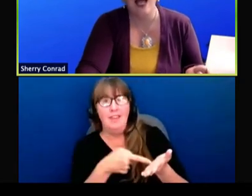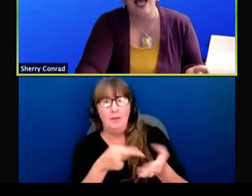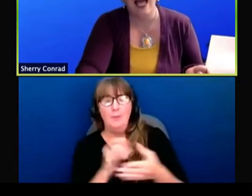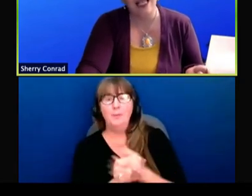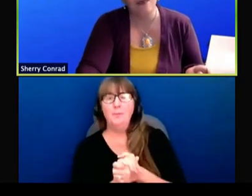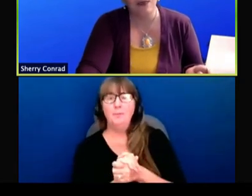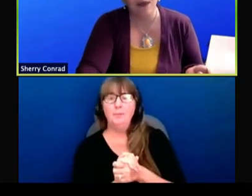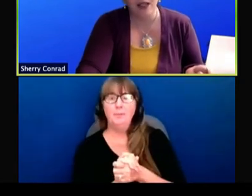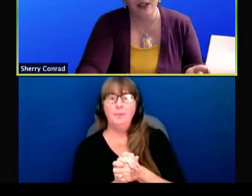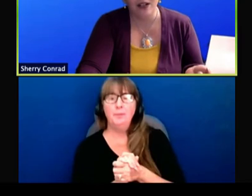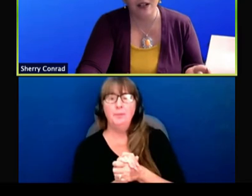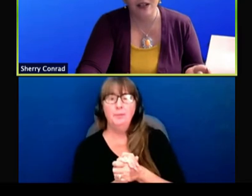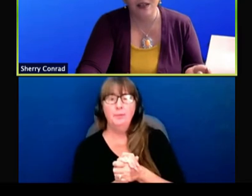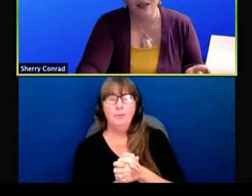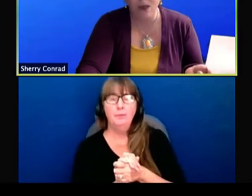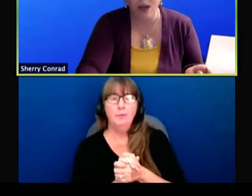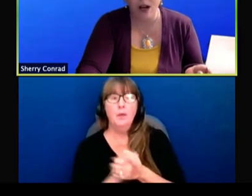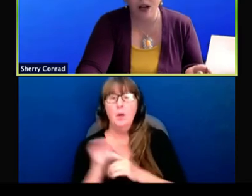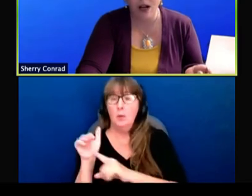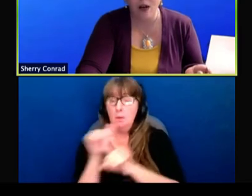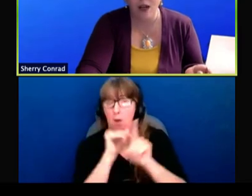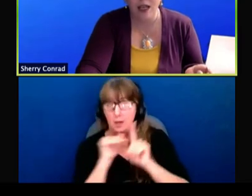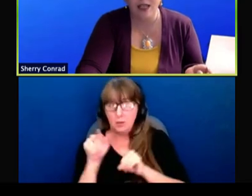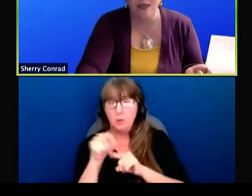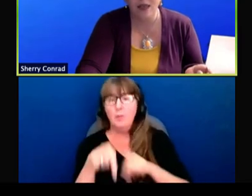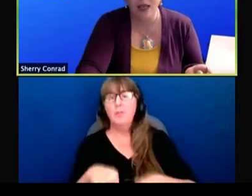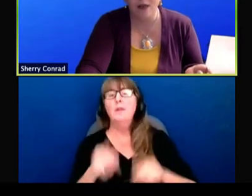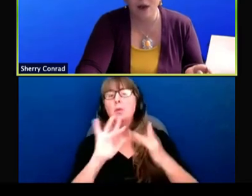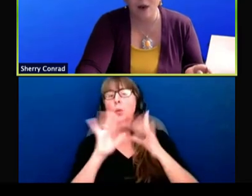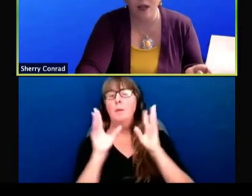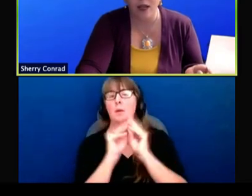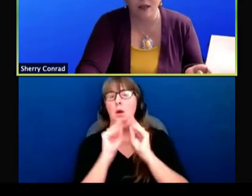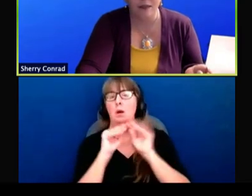As a reminder, this webinar is being recorded.